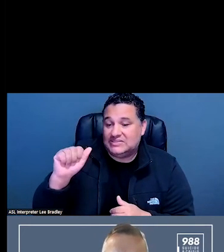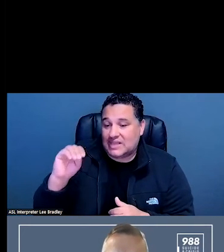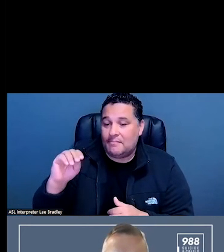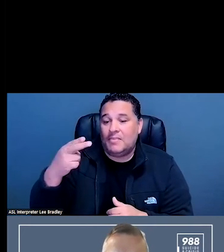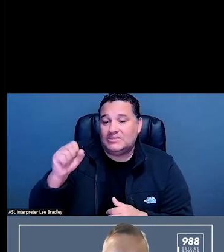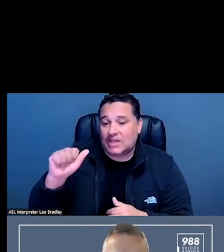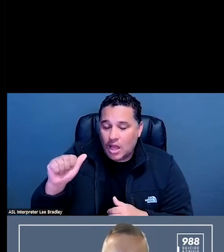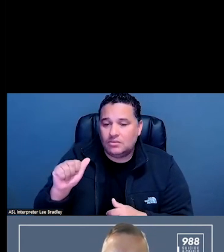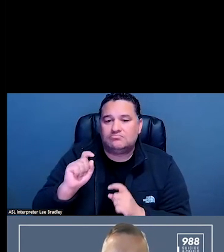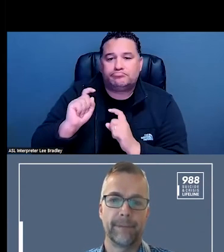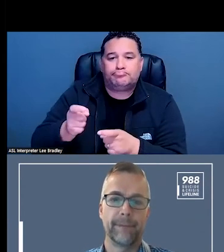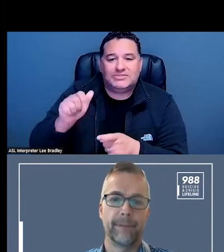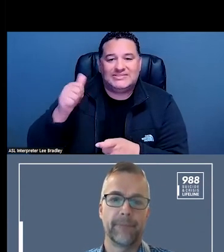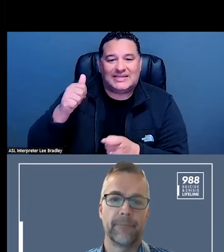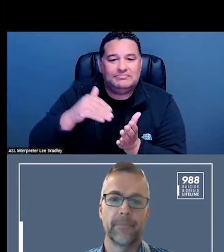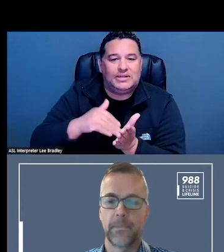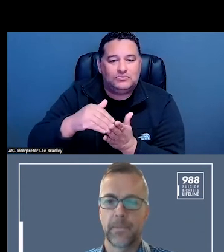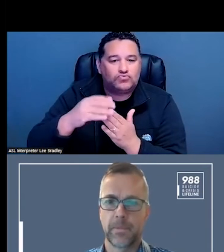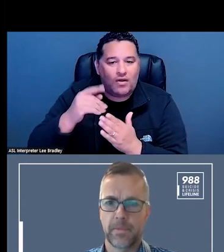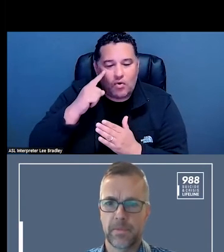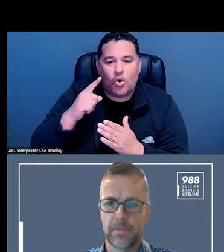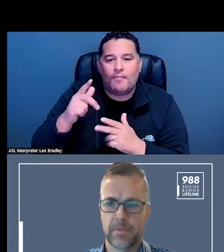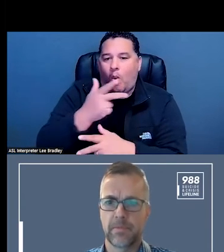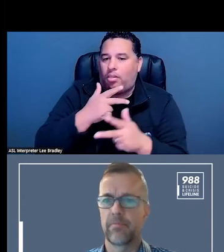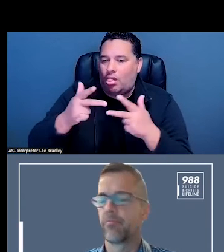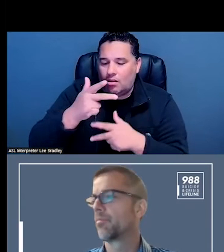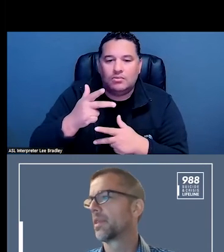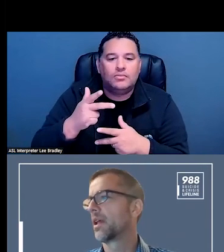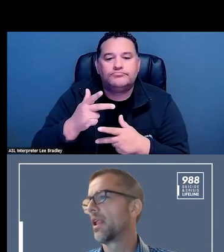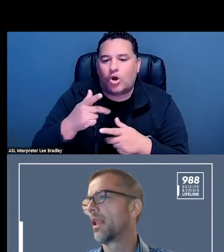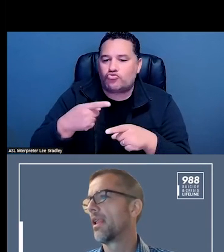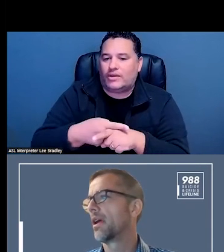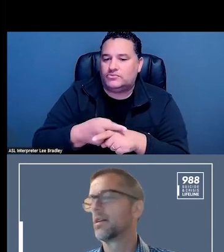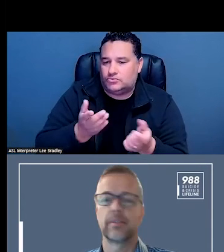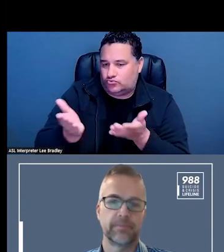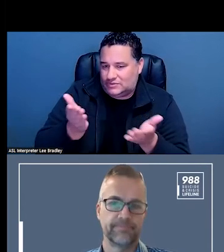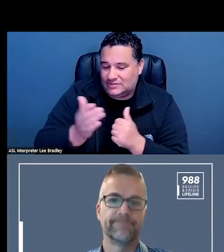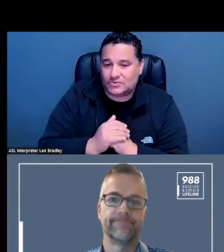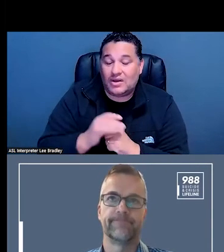JUST ADD THAT, AS SOME OF YOU MAY BE AWARE, S AMHSA WAS GIVEN, $10